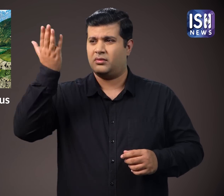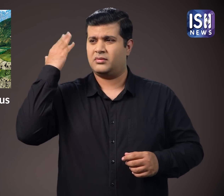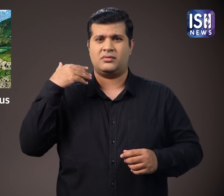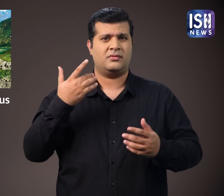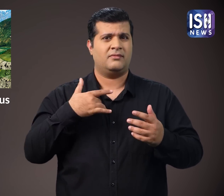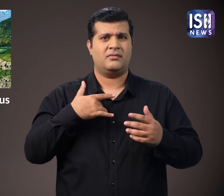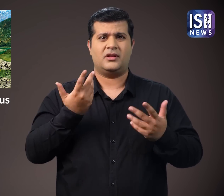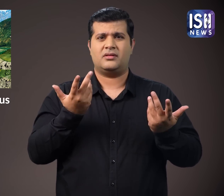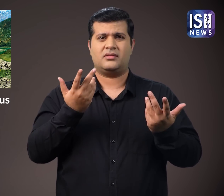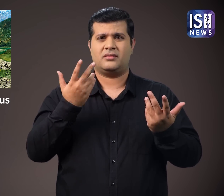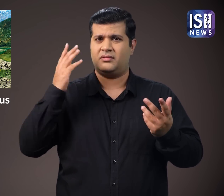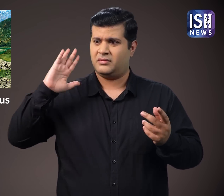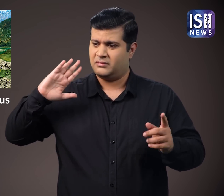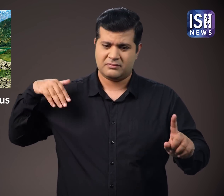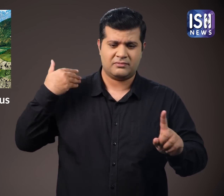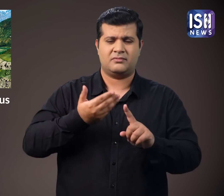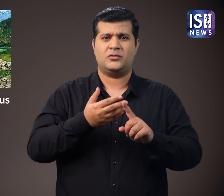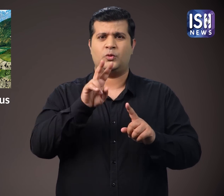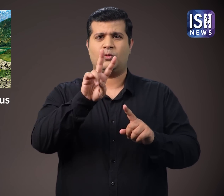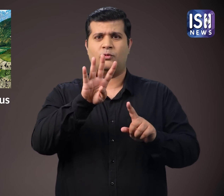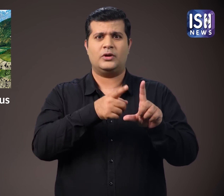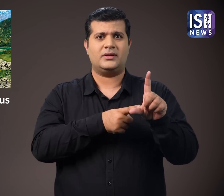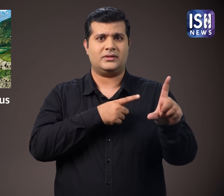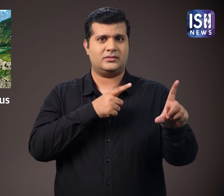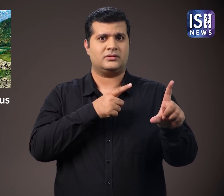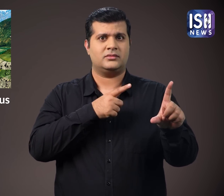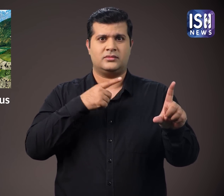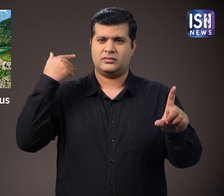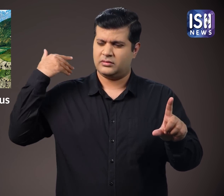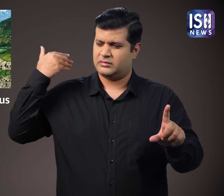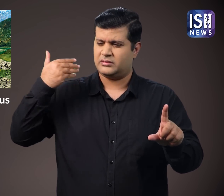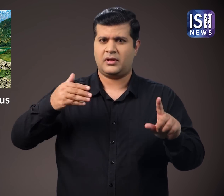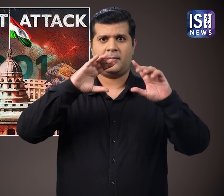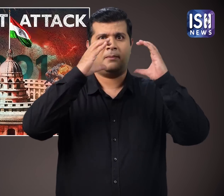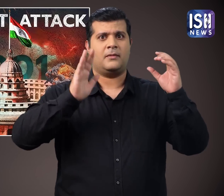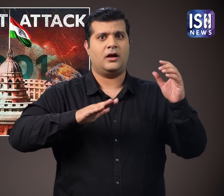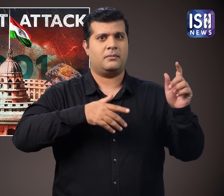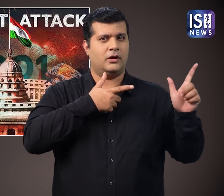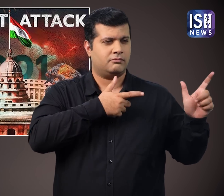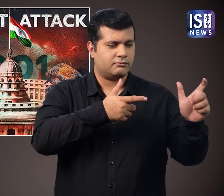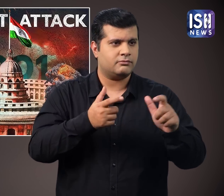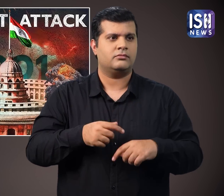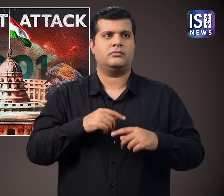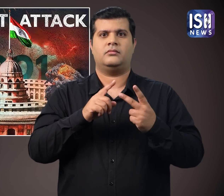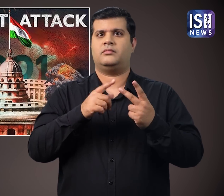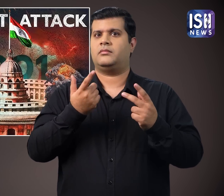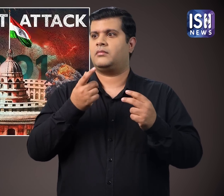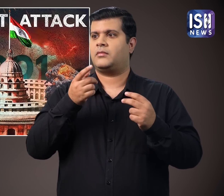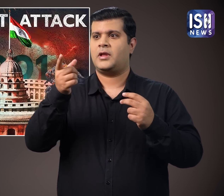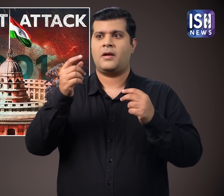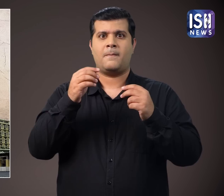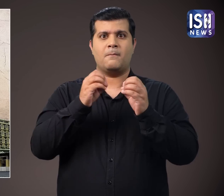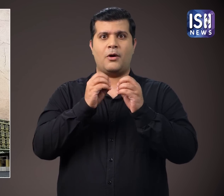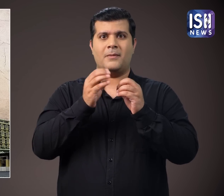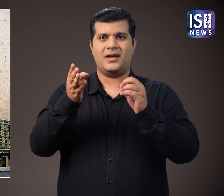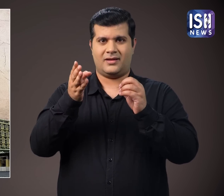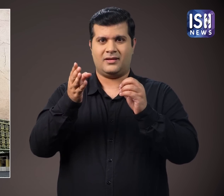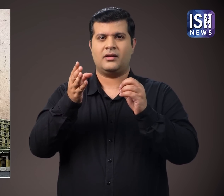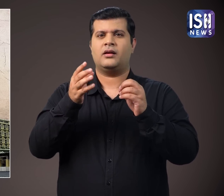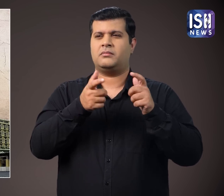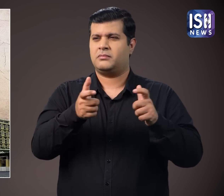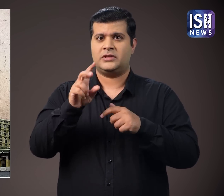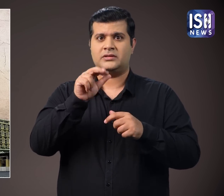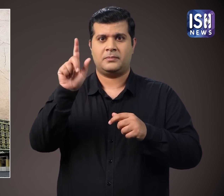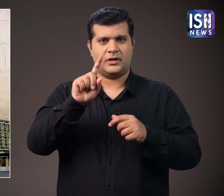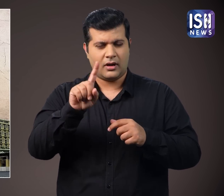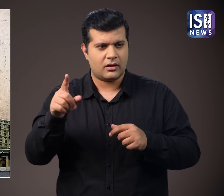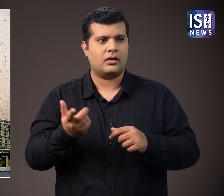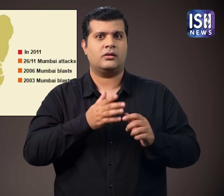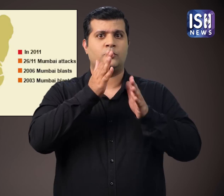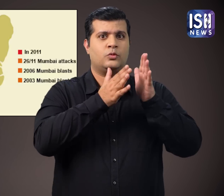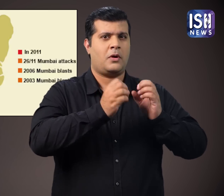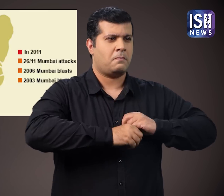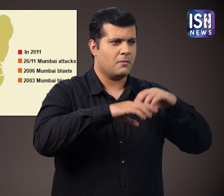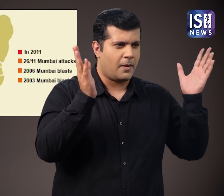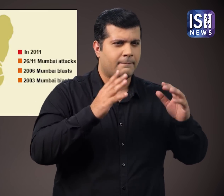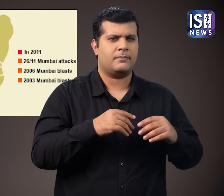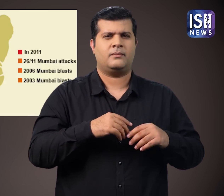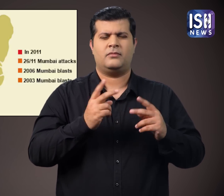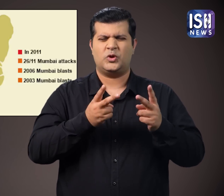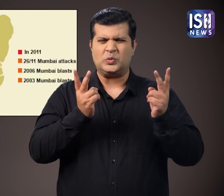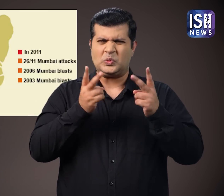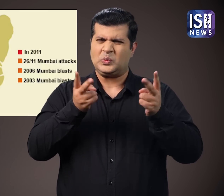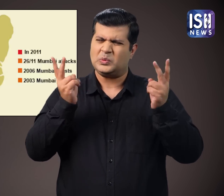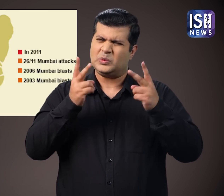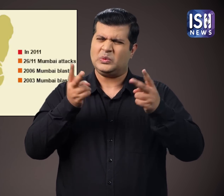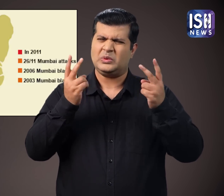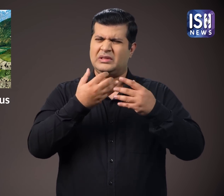for over 24 years, facing numerous attacks like the Parliament attack, the 26/11 Mumbai attacks, train bombings, and many others.